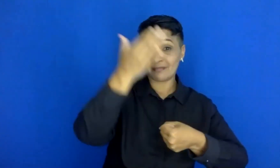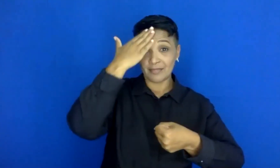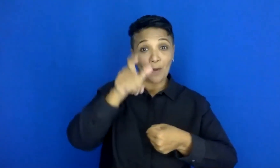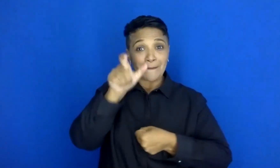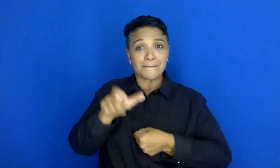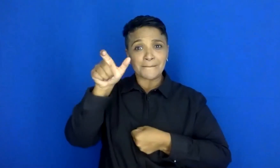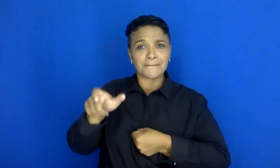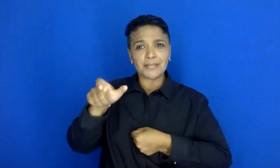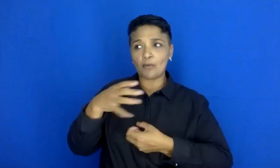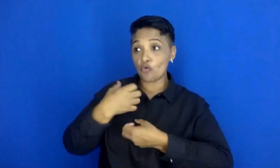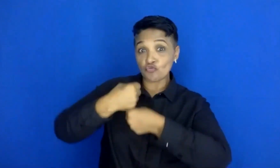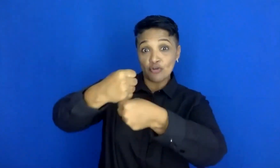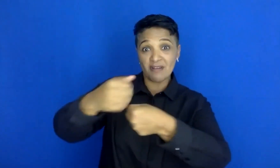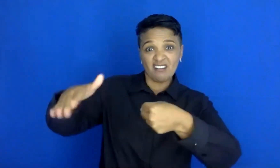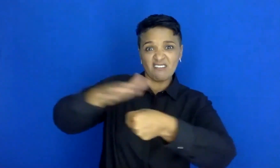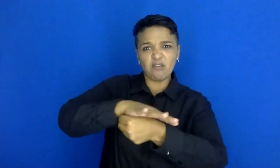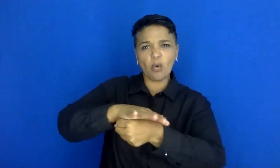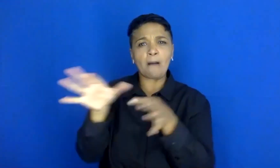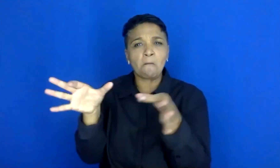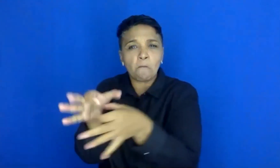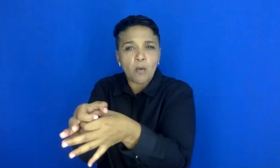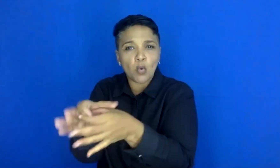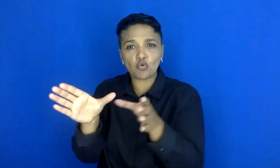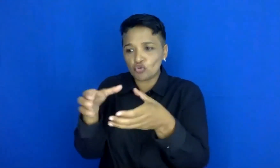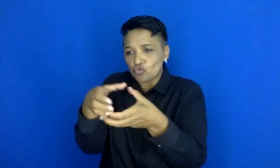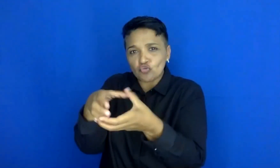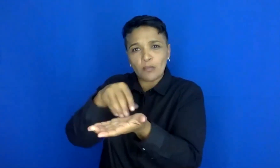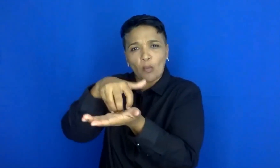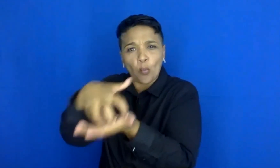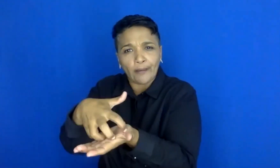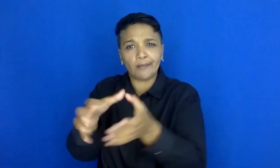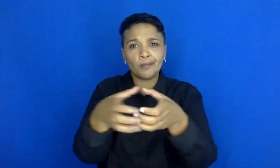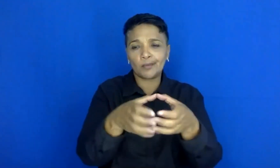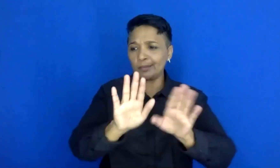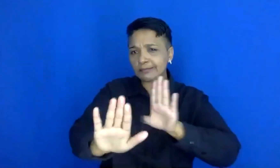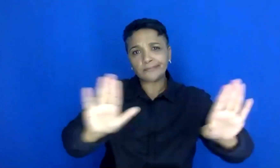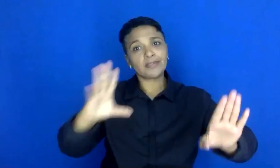people uh that we can hear from their perspectives their challenges to ensure that you know we really